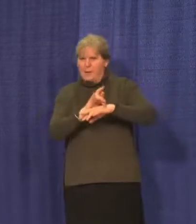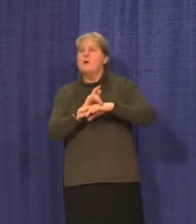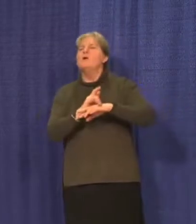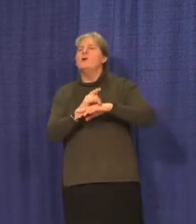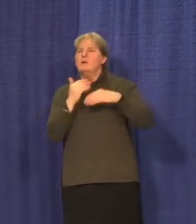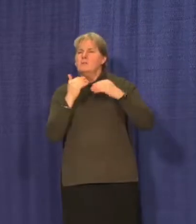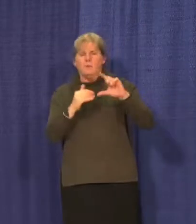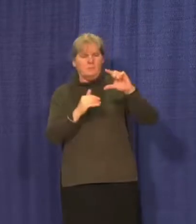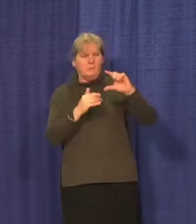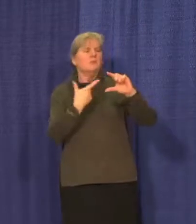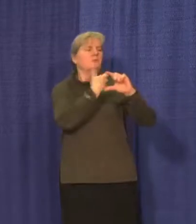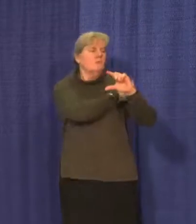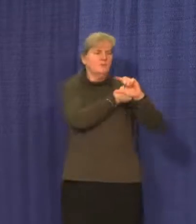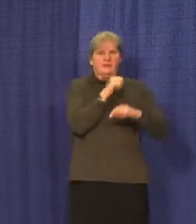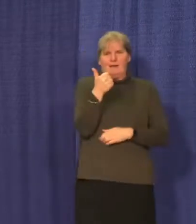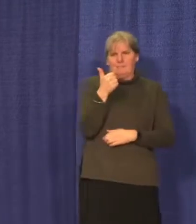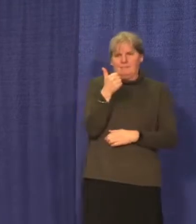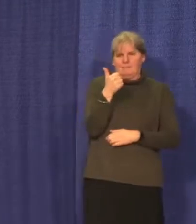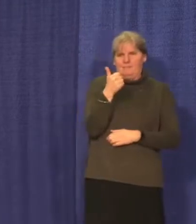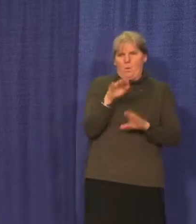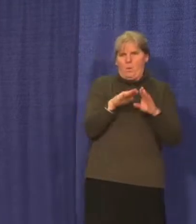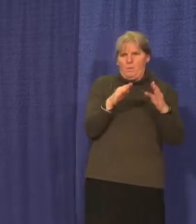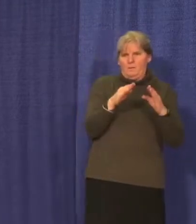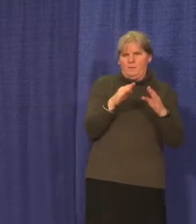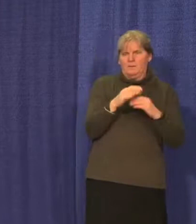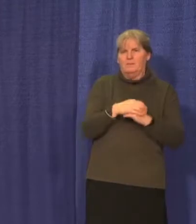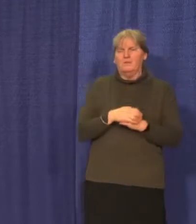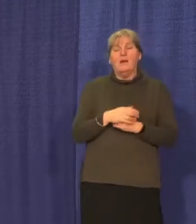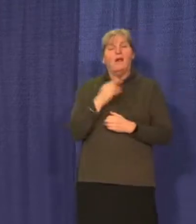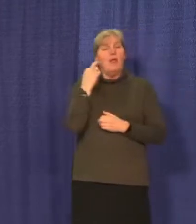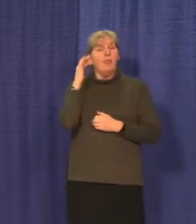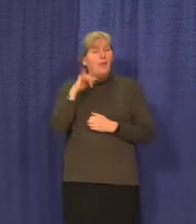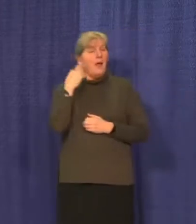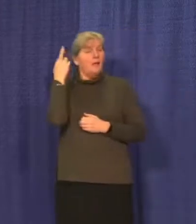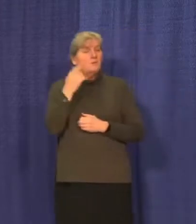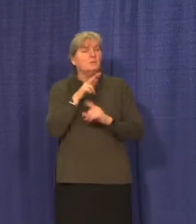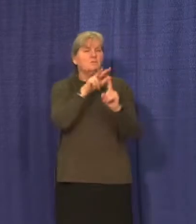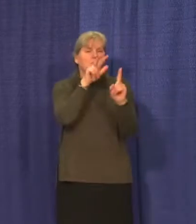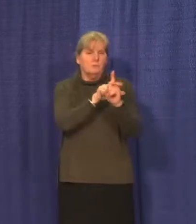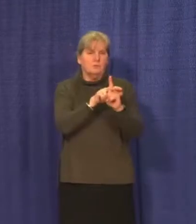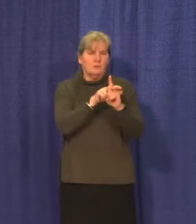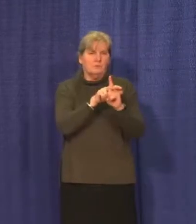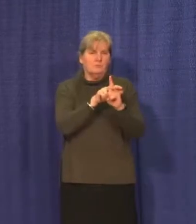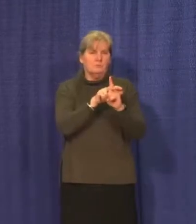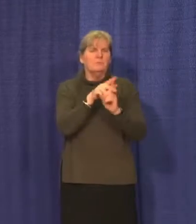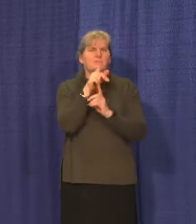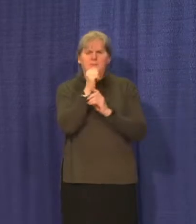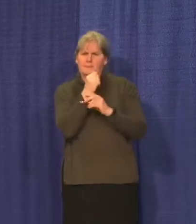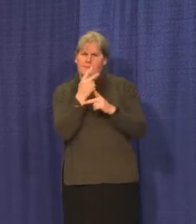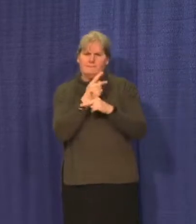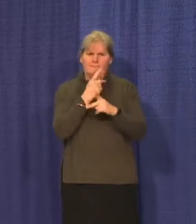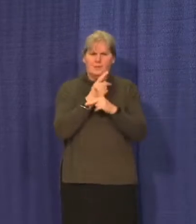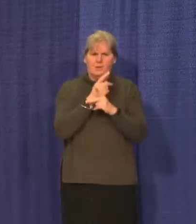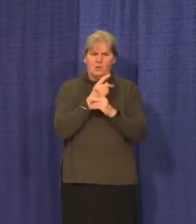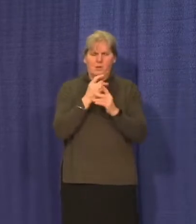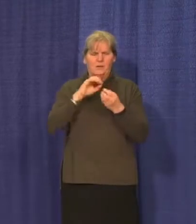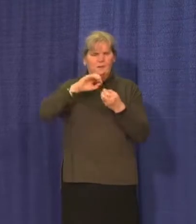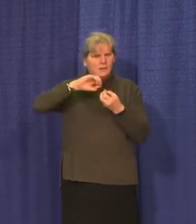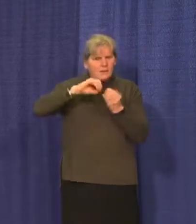immunized for each vial that we do open. This is why we are getting Yukoners to book appointments so that we can maximize the use of